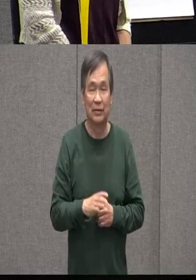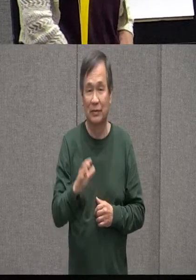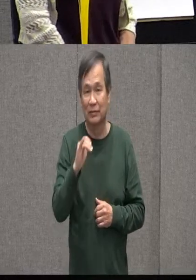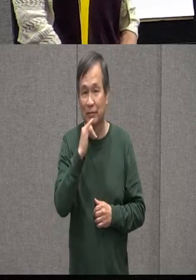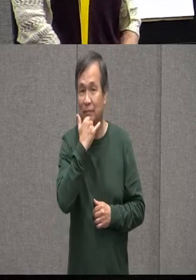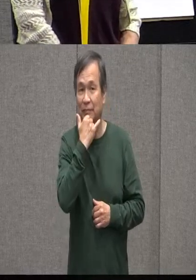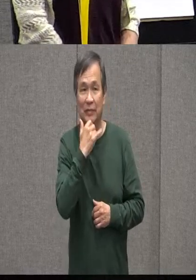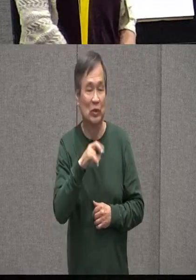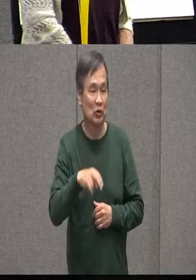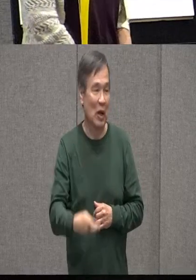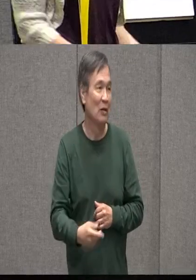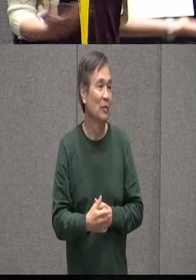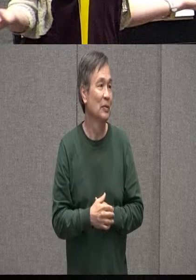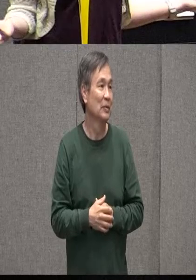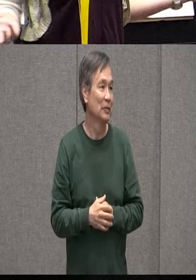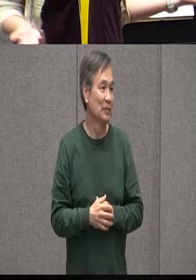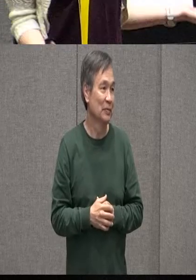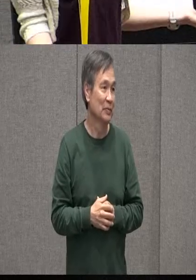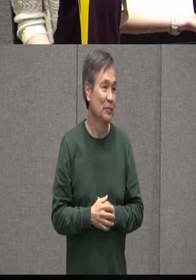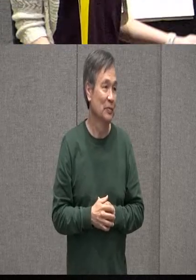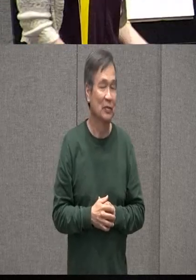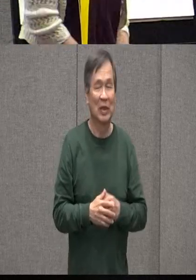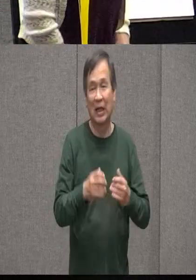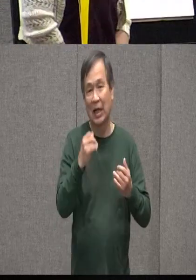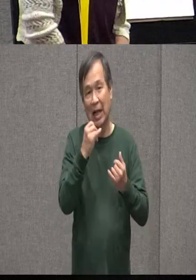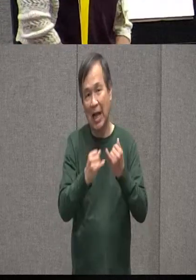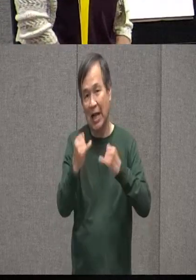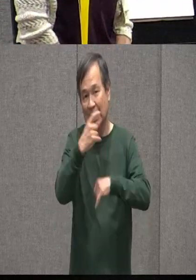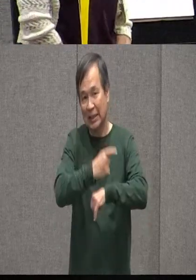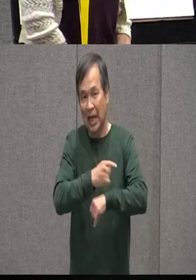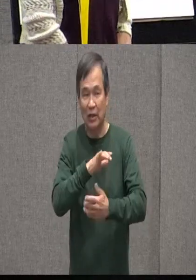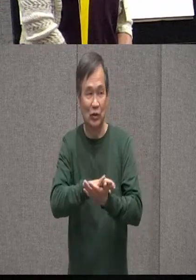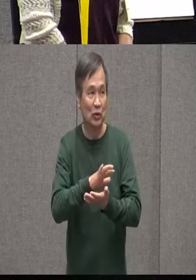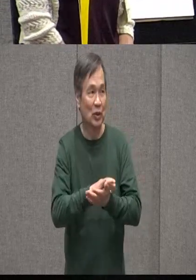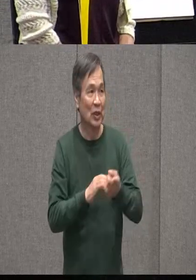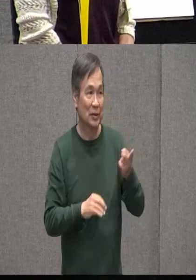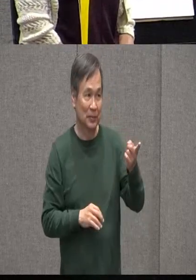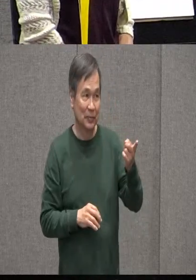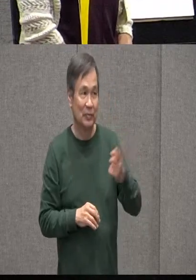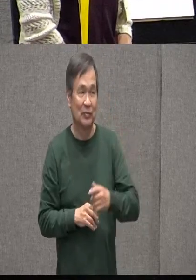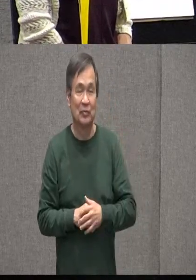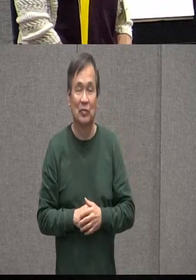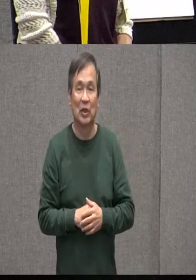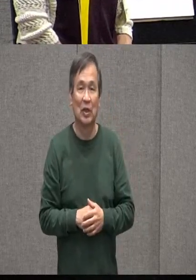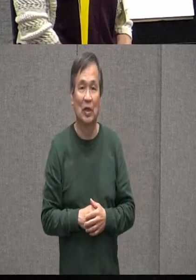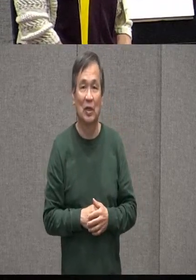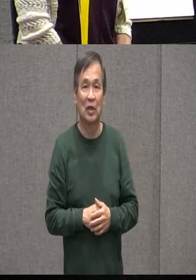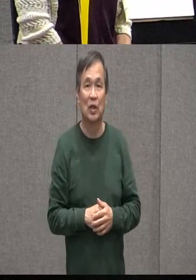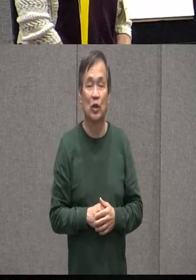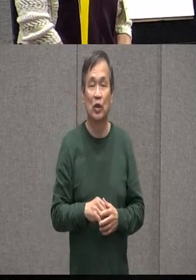I know, it's one of those days. It's 'cause it's the end of school. I know, so you can also do a circle with the tube